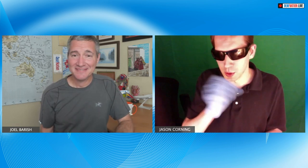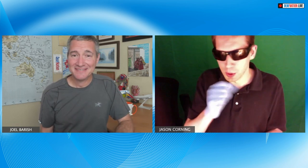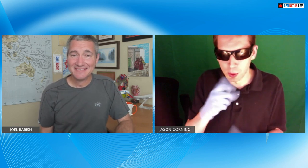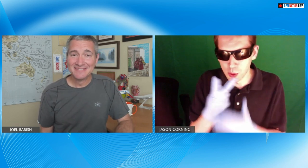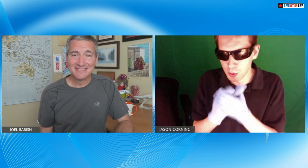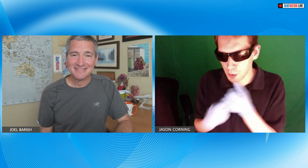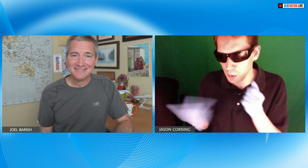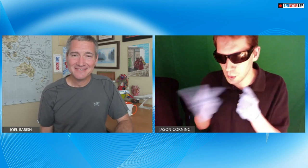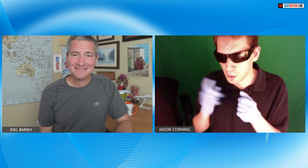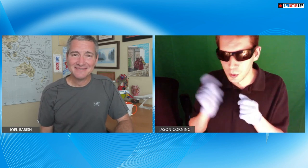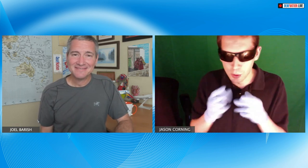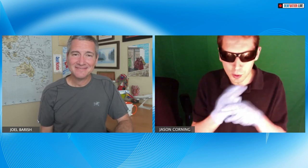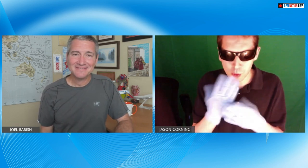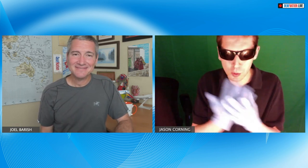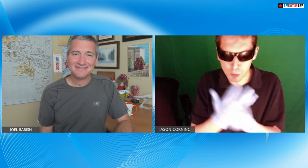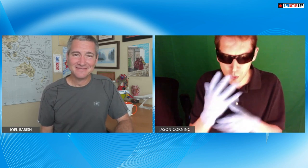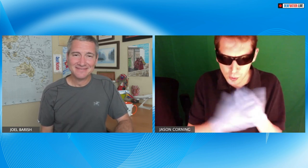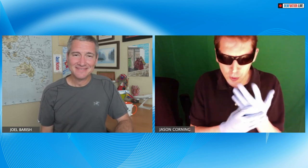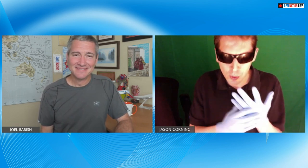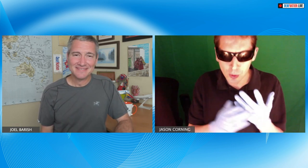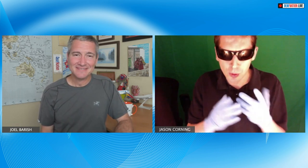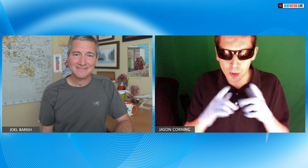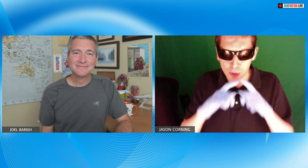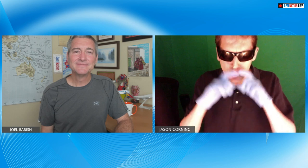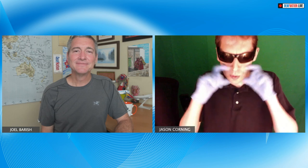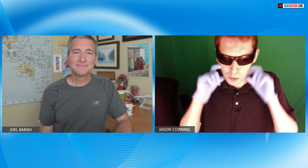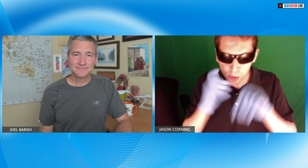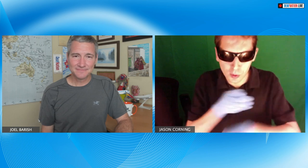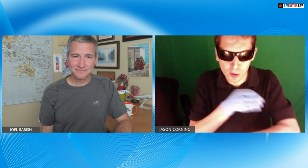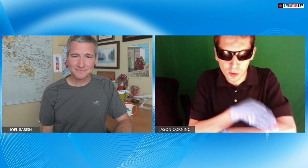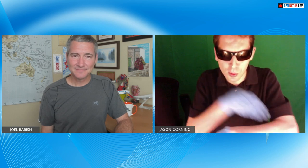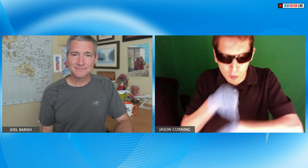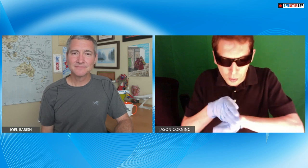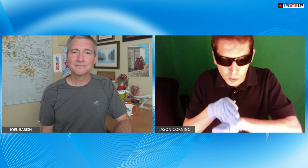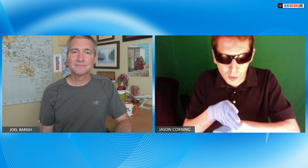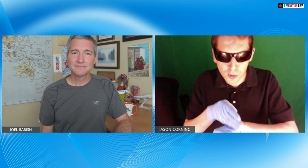we both need to wear a glove, mask, and long sleeve